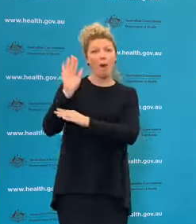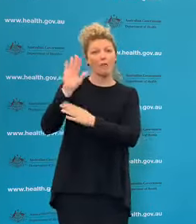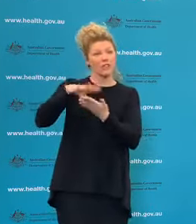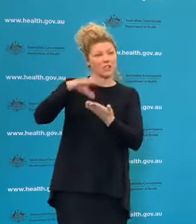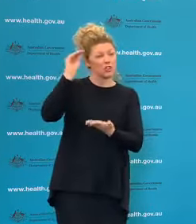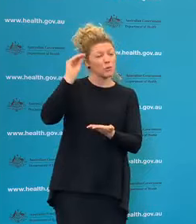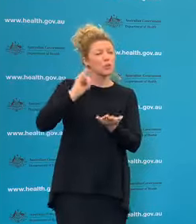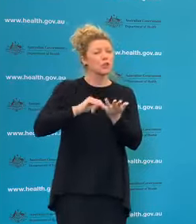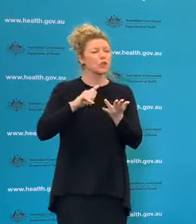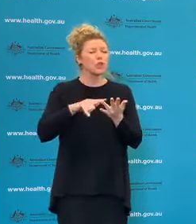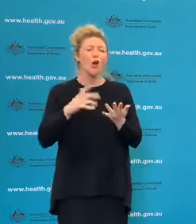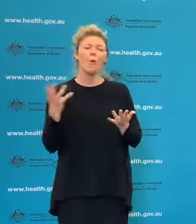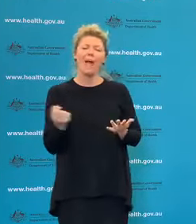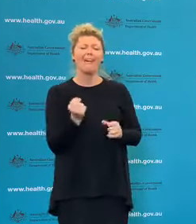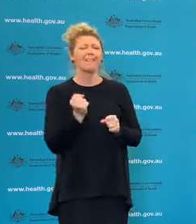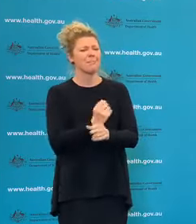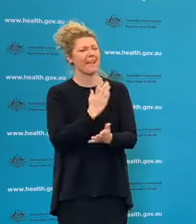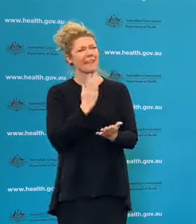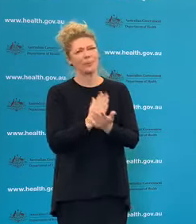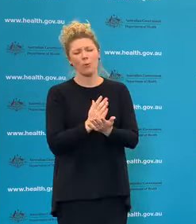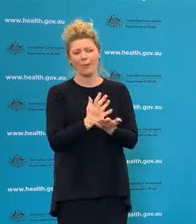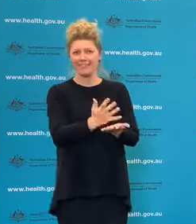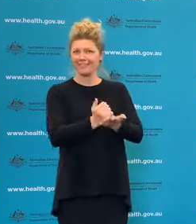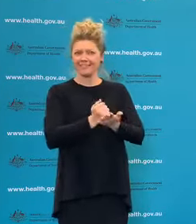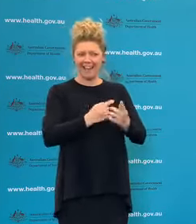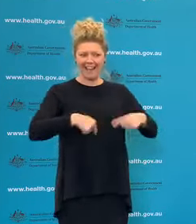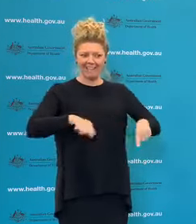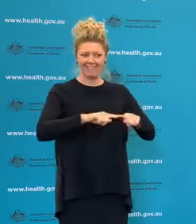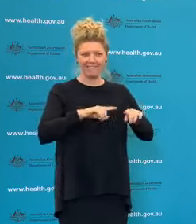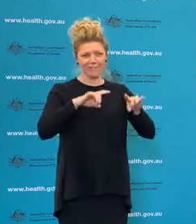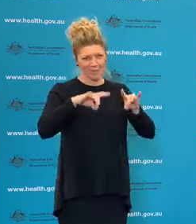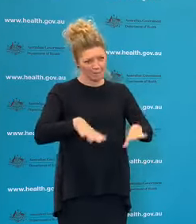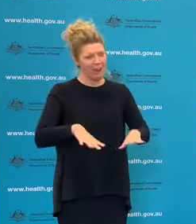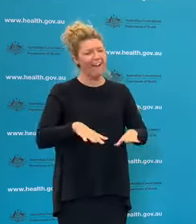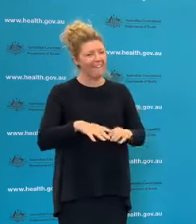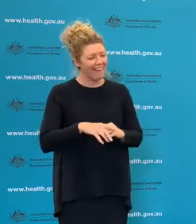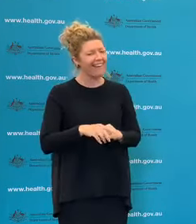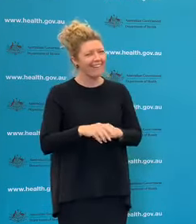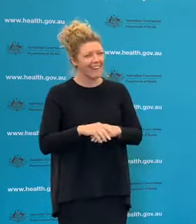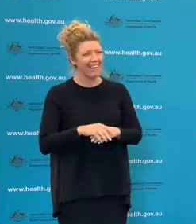the security of people security of people as they come in, and that we don't find any spread. So